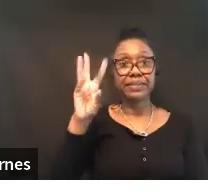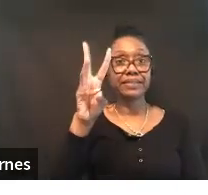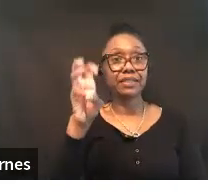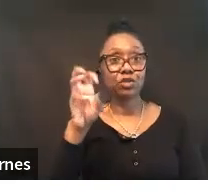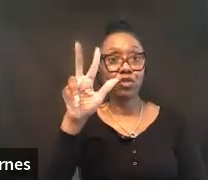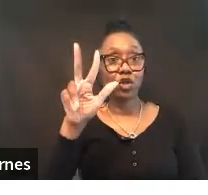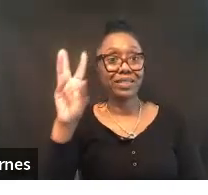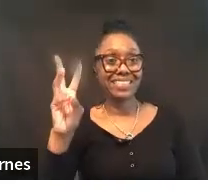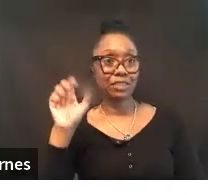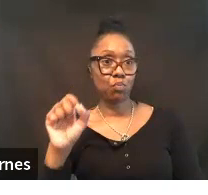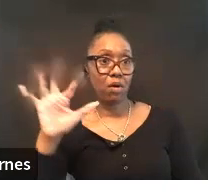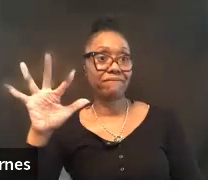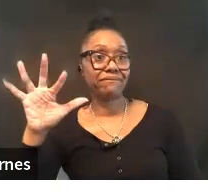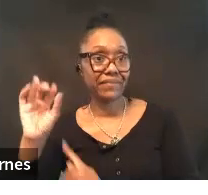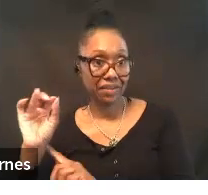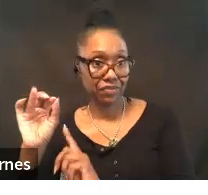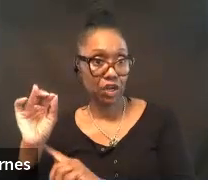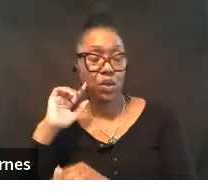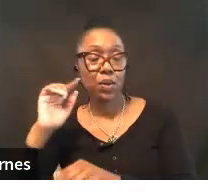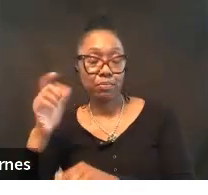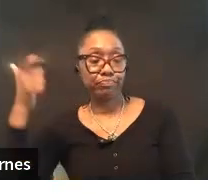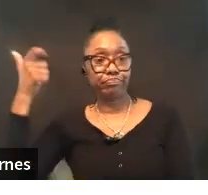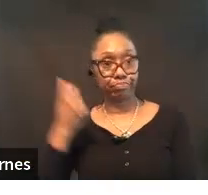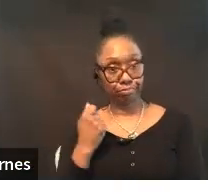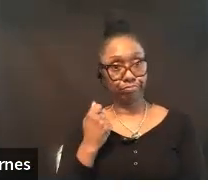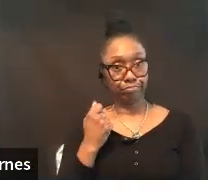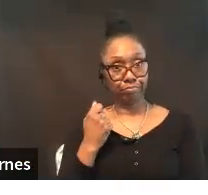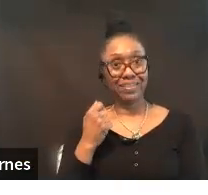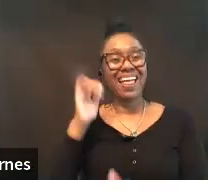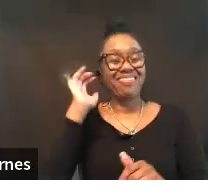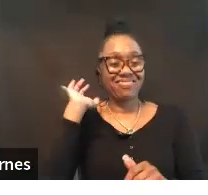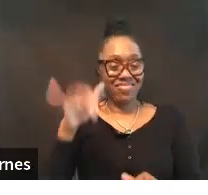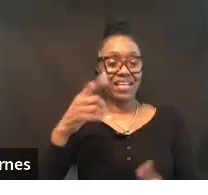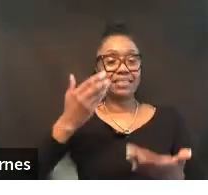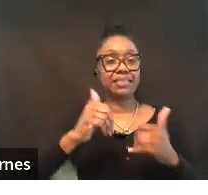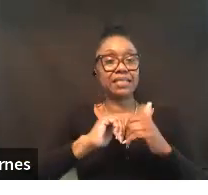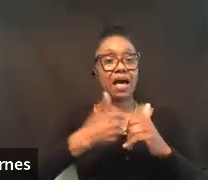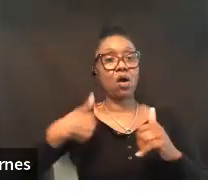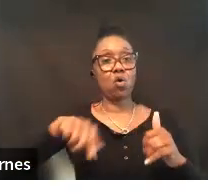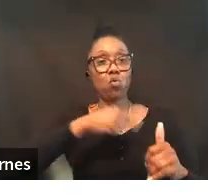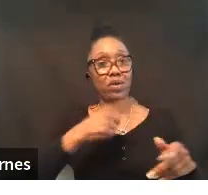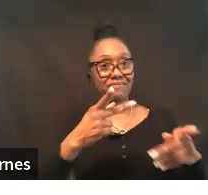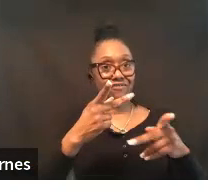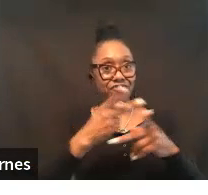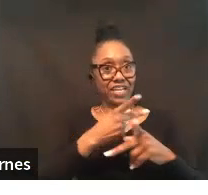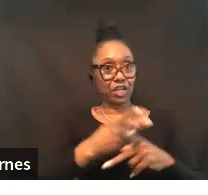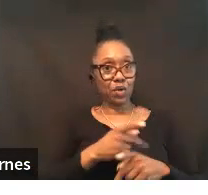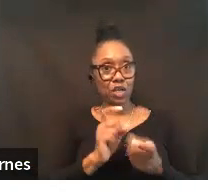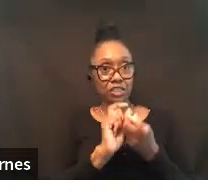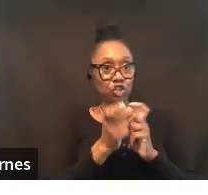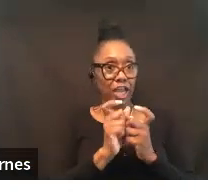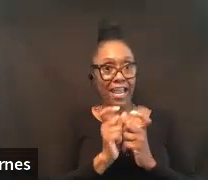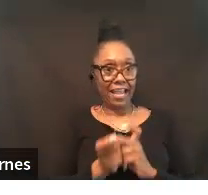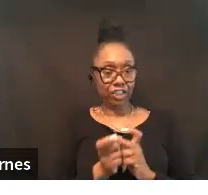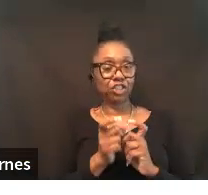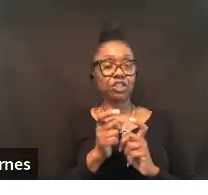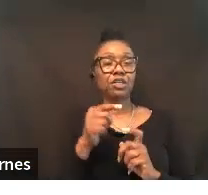So that is how Social Security determines, the amount of how to, adjust the SSI benefit based upon this person.